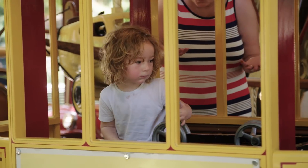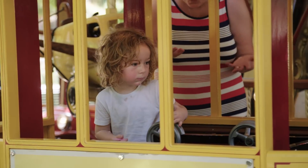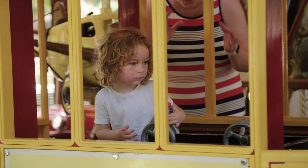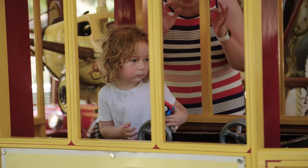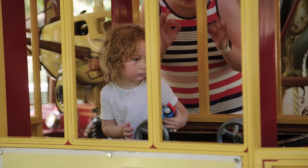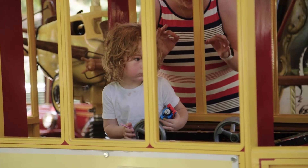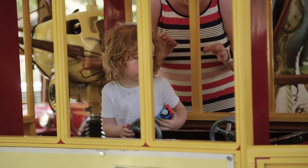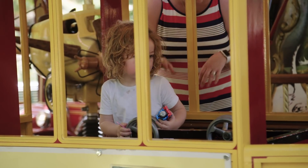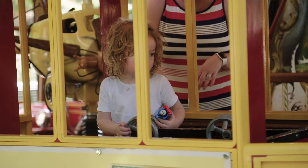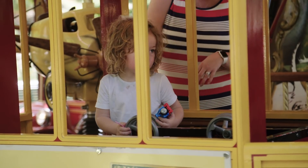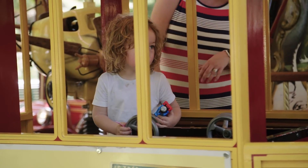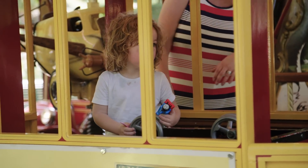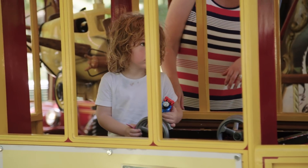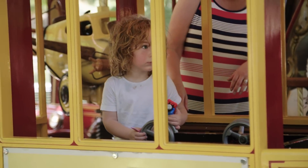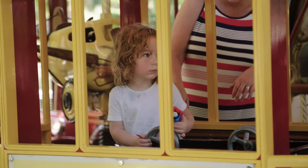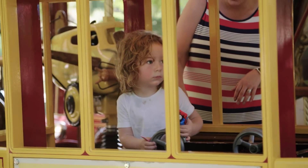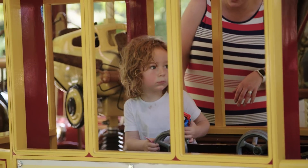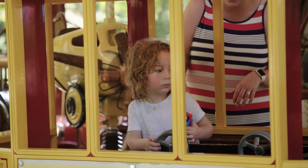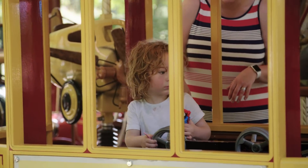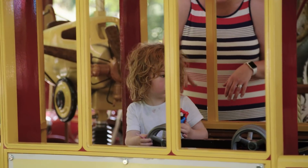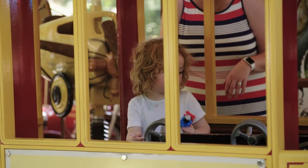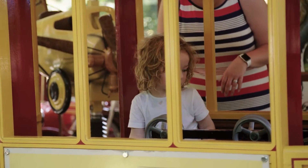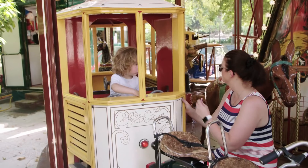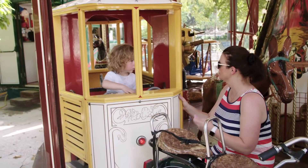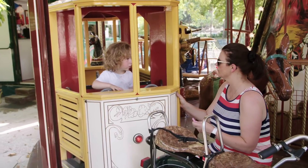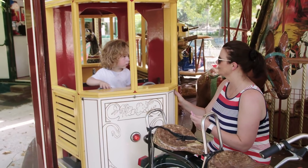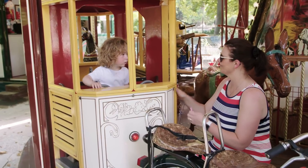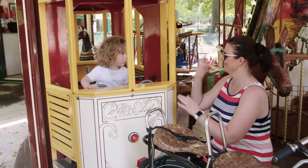So we knew with Carter at 48 hours old that he was Deaf.